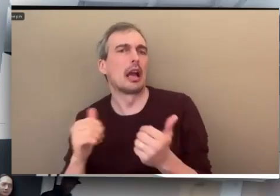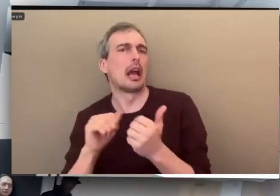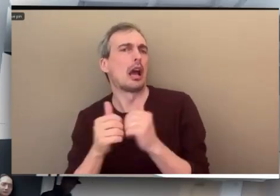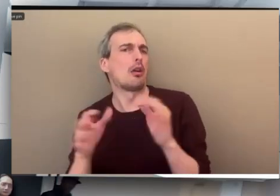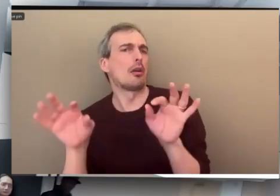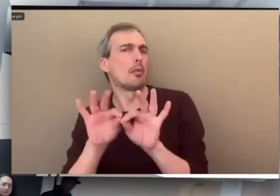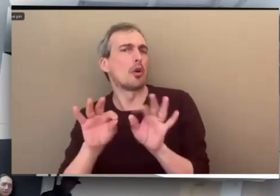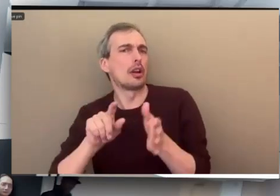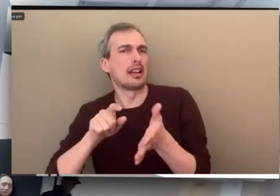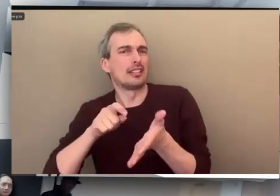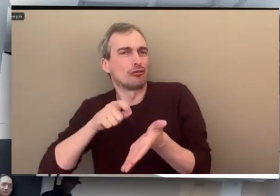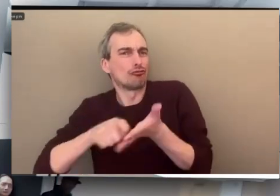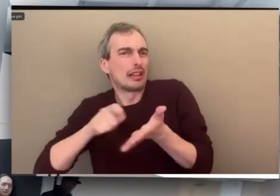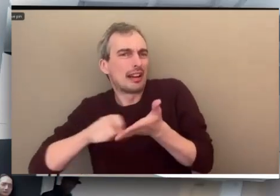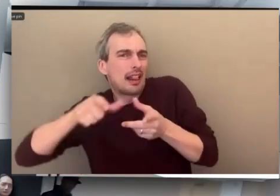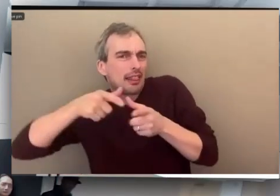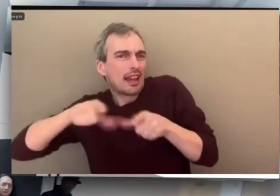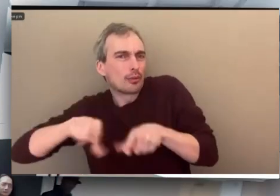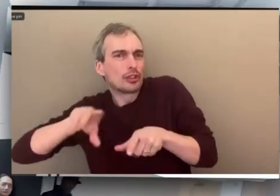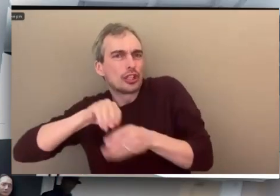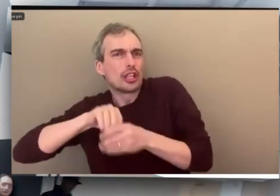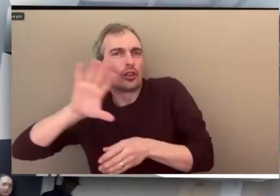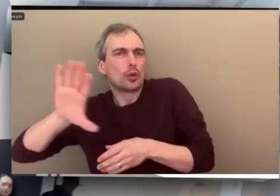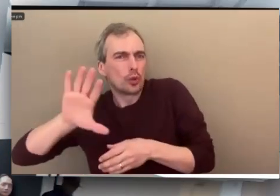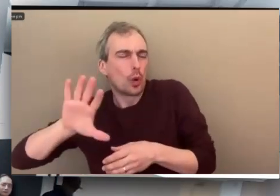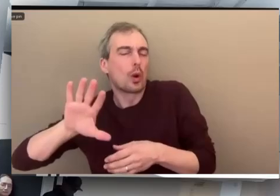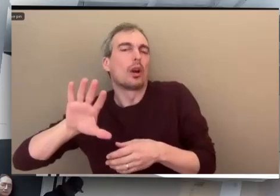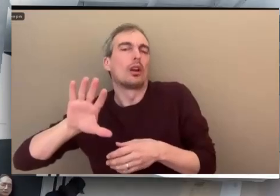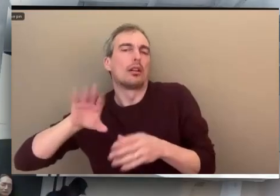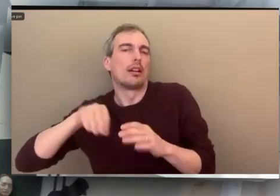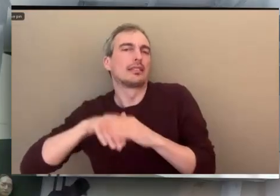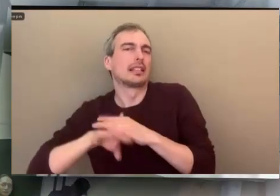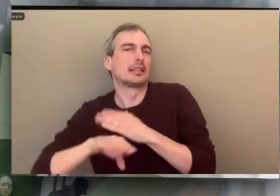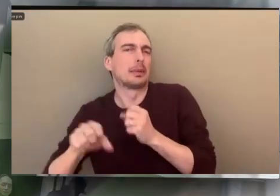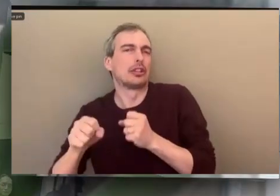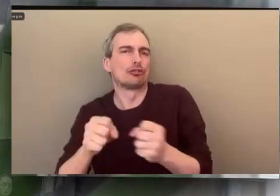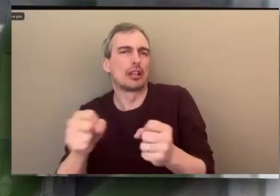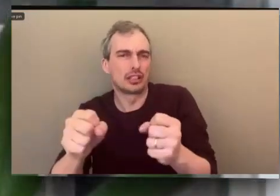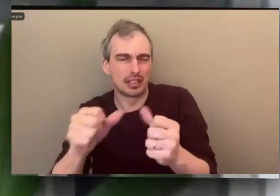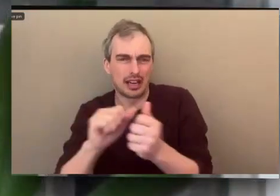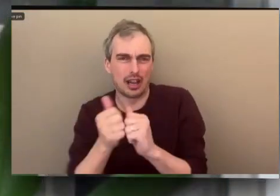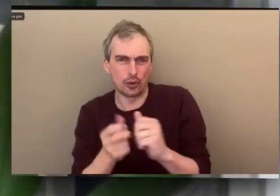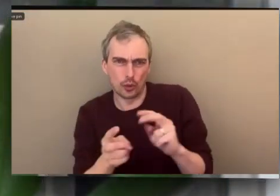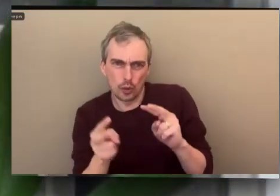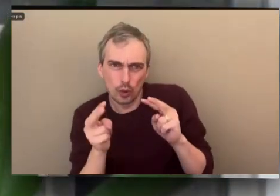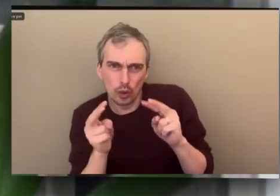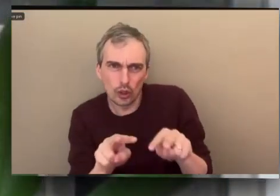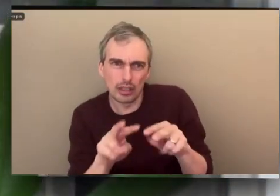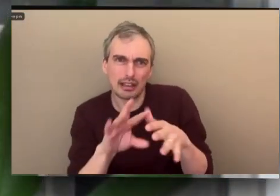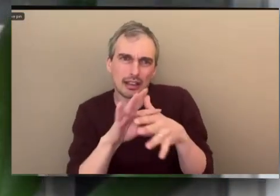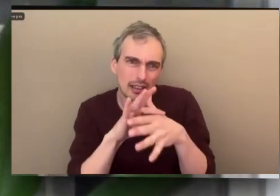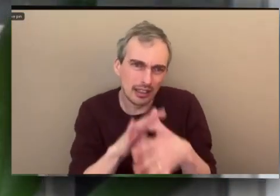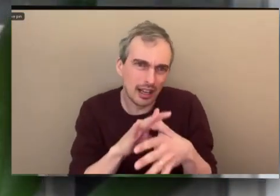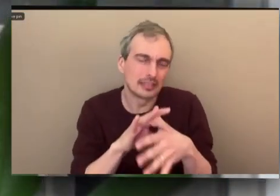How do you treat content, as far as... How do you look at content, when it comes to accessibility? I'll give you an easy way to answer that question.